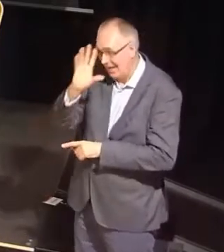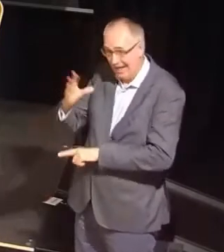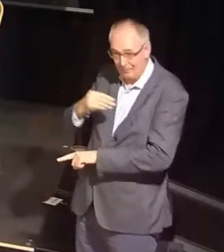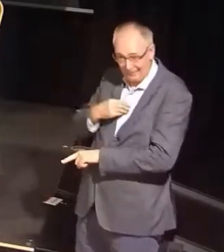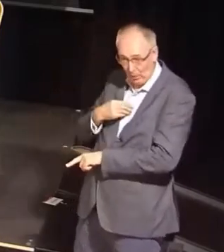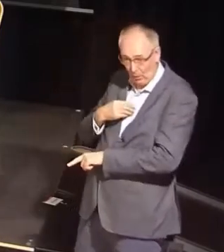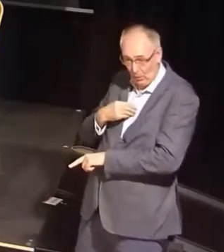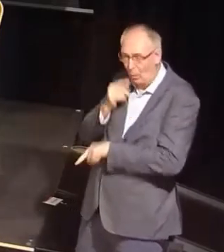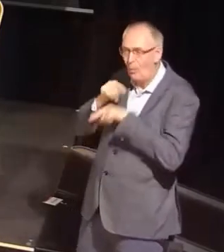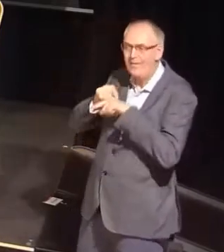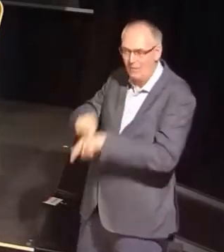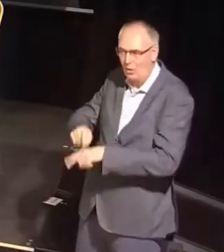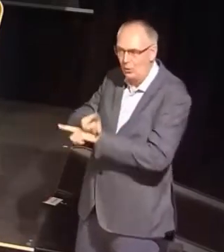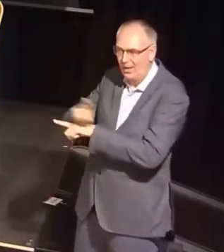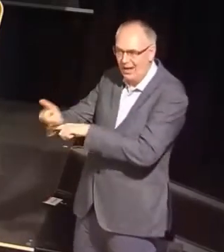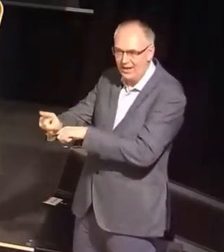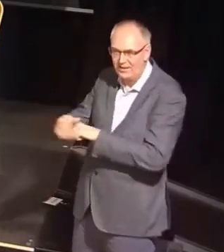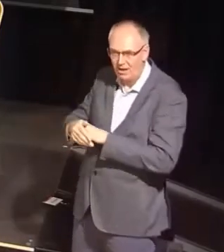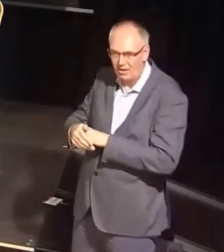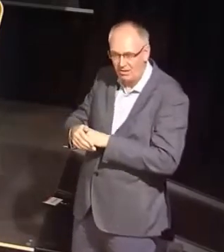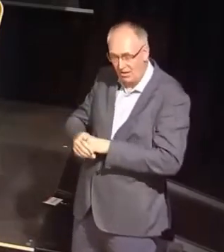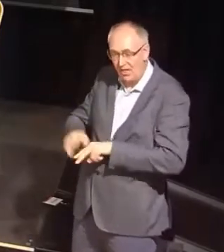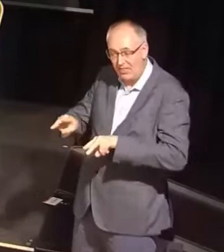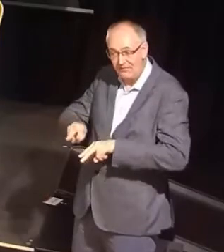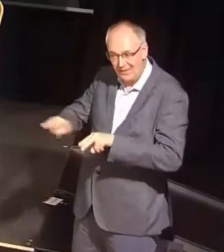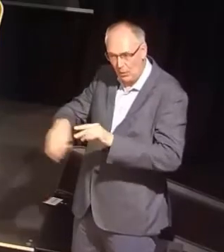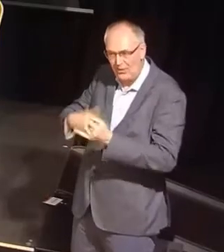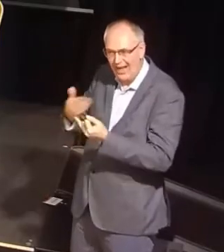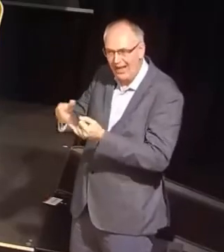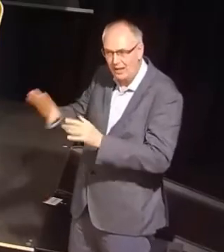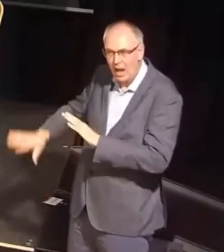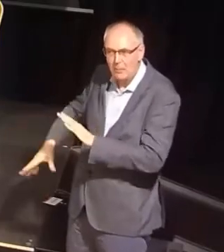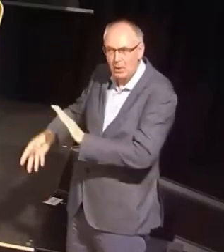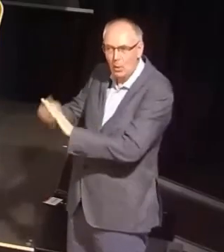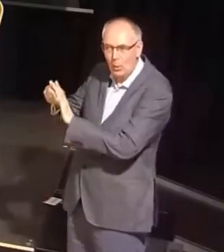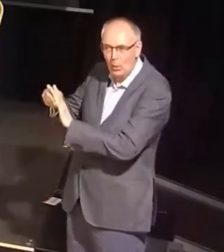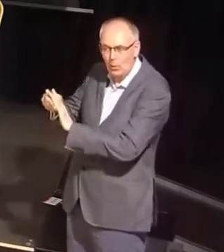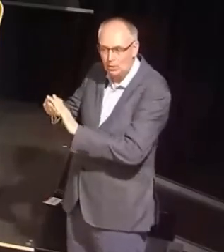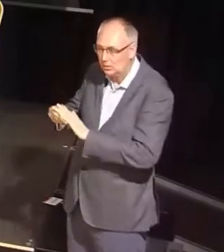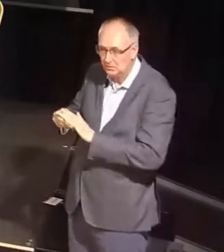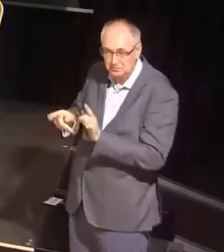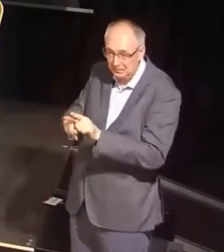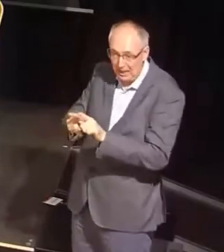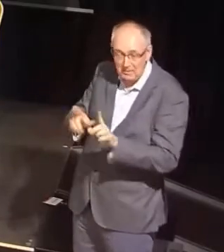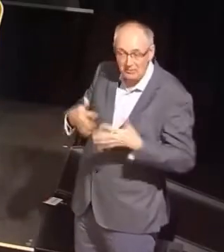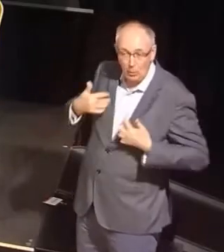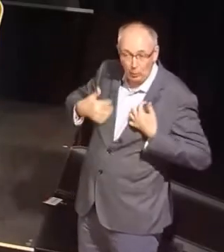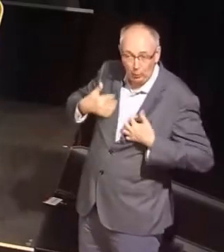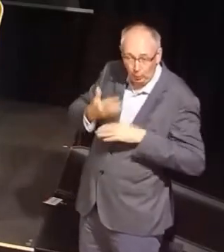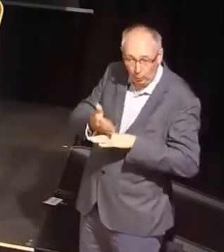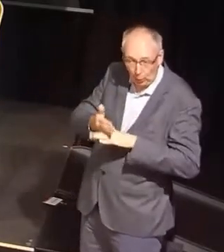grab me, if you're watching the video after it gets uploaded, same rules apply, if you are doing anything interesting, let me know, I wanna follow you.